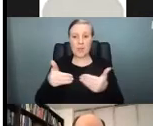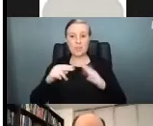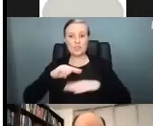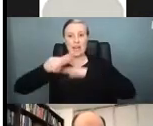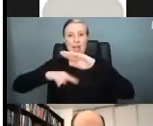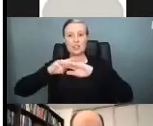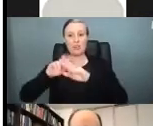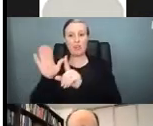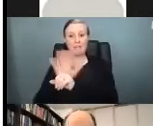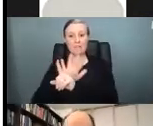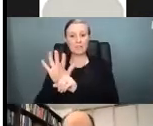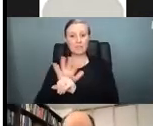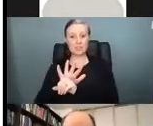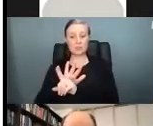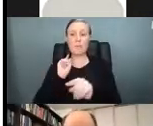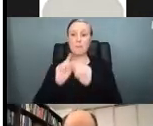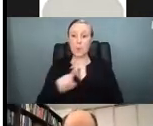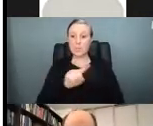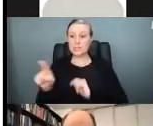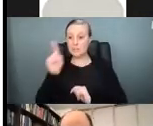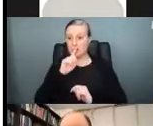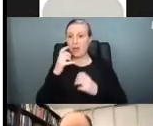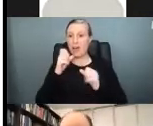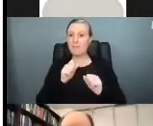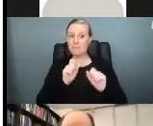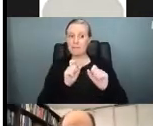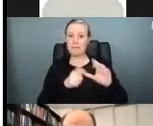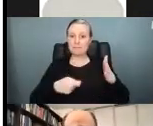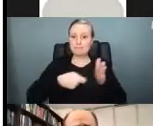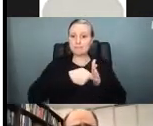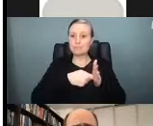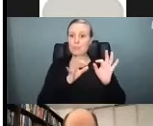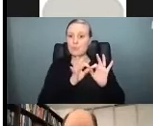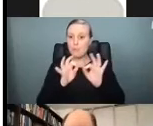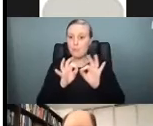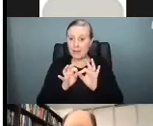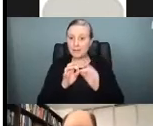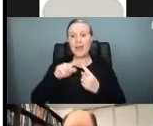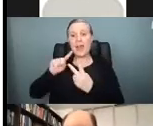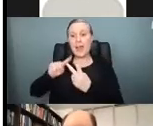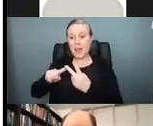generally have both fixed broadband connections and a mobile service. And you can see that as...